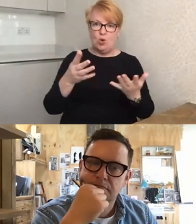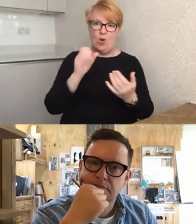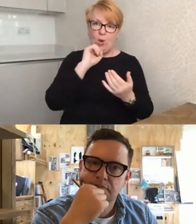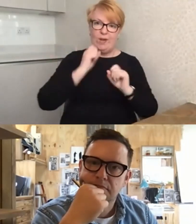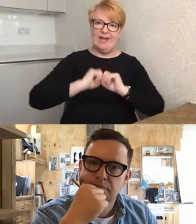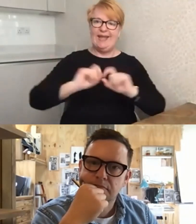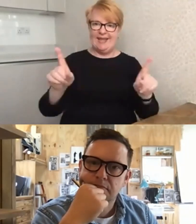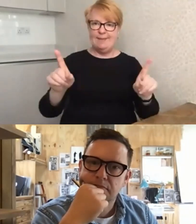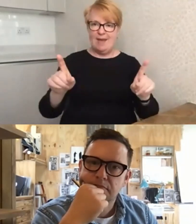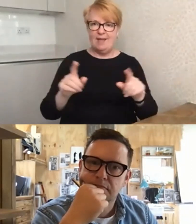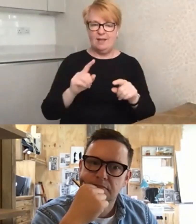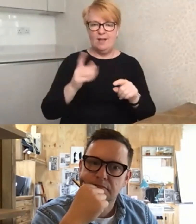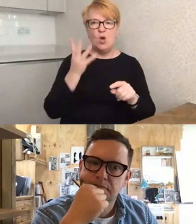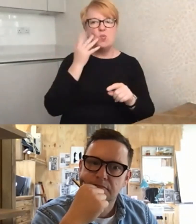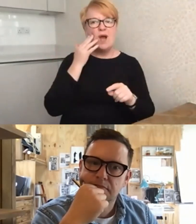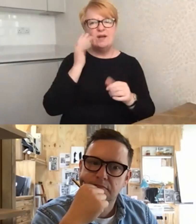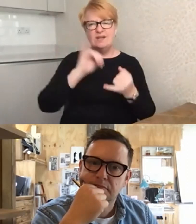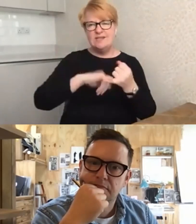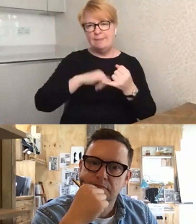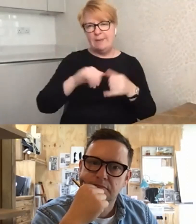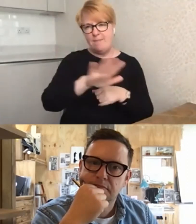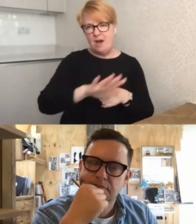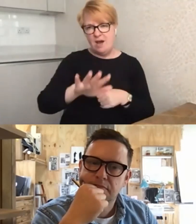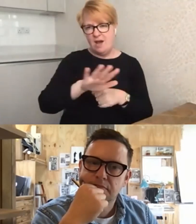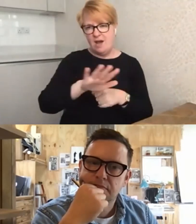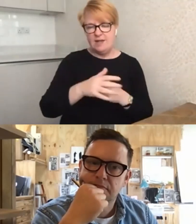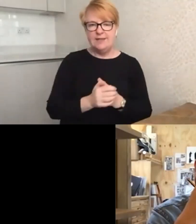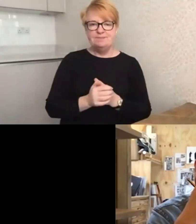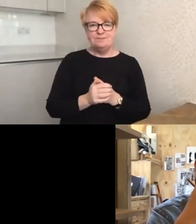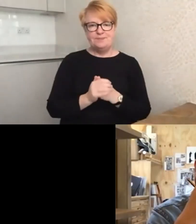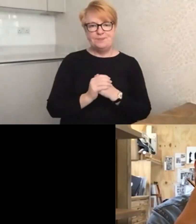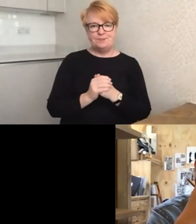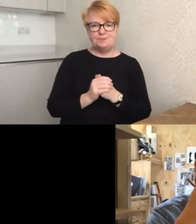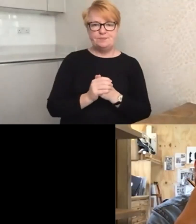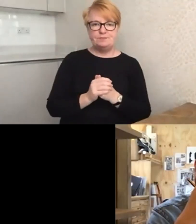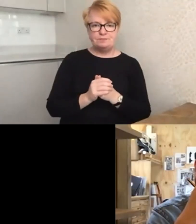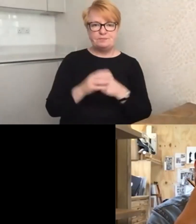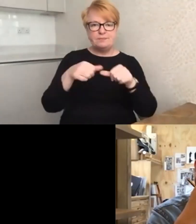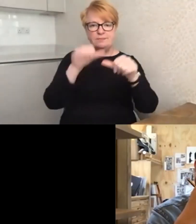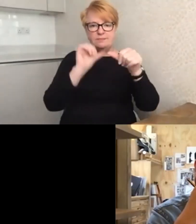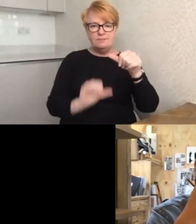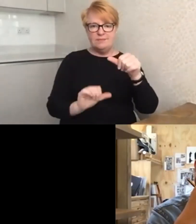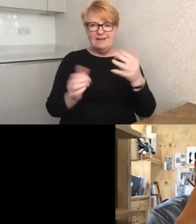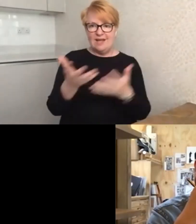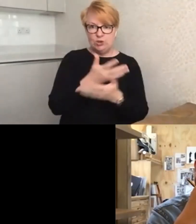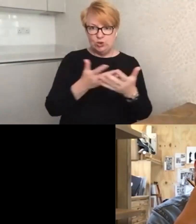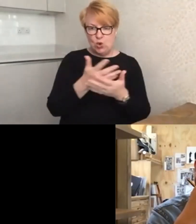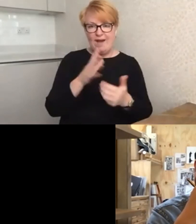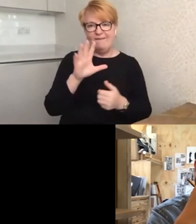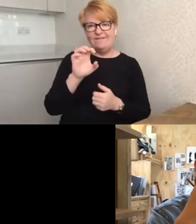in the autumn, I think there'll be some time. So, I think the next talk is the 15th of June. But Elisabeth is going to tell you a little bit more about that now.